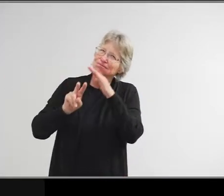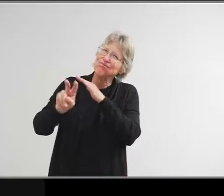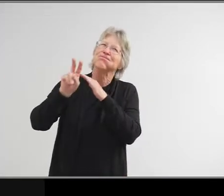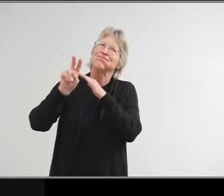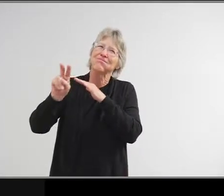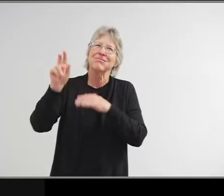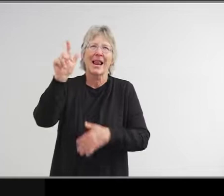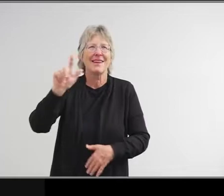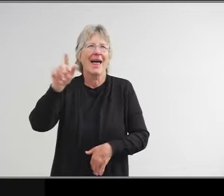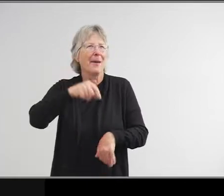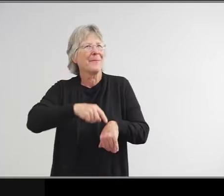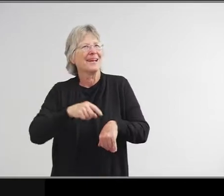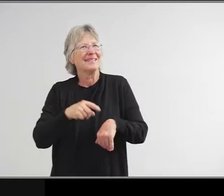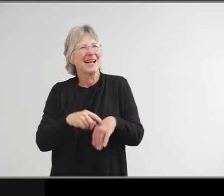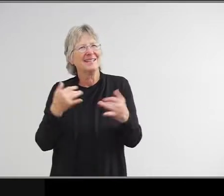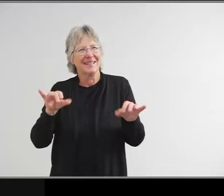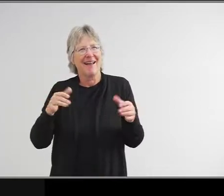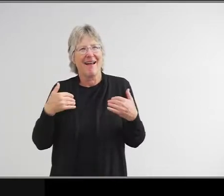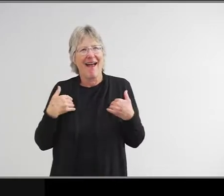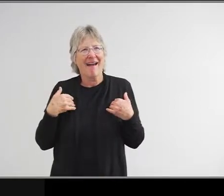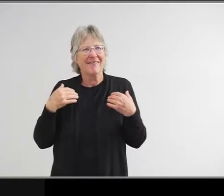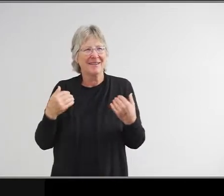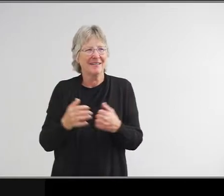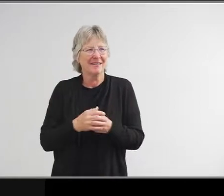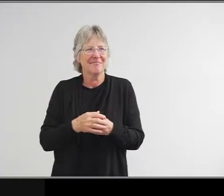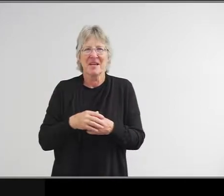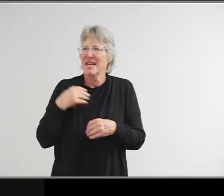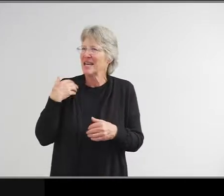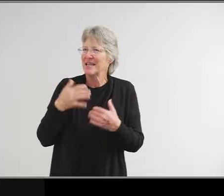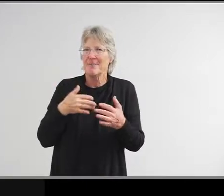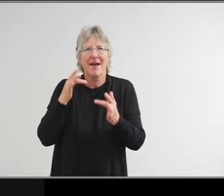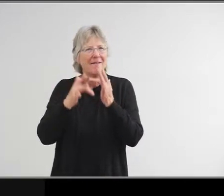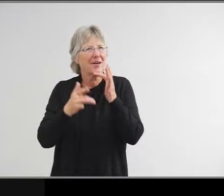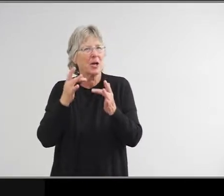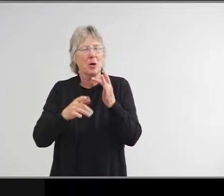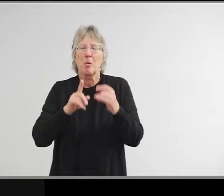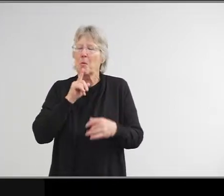and the fact that they still get to have it even virtually really means a lot to them